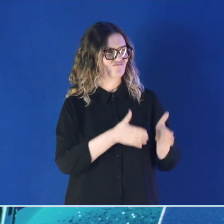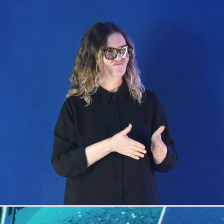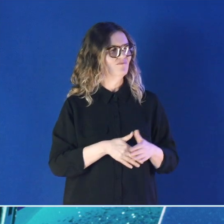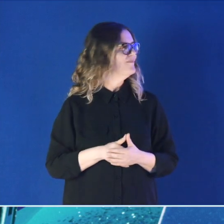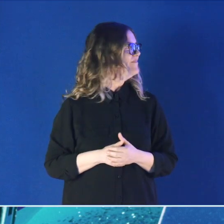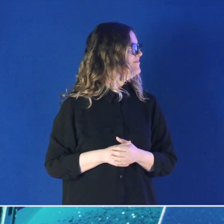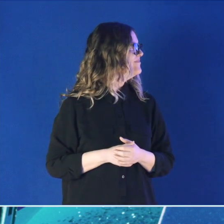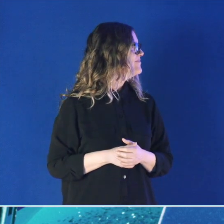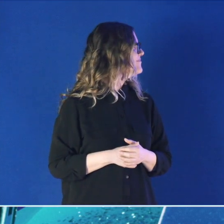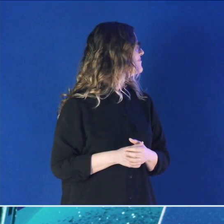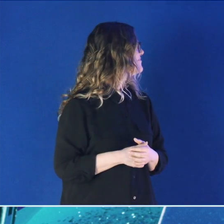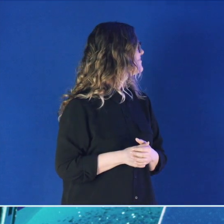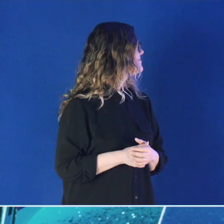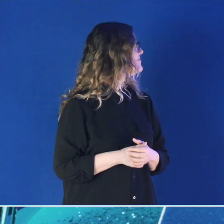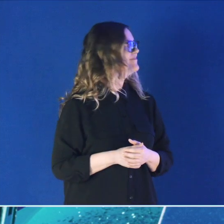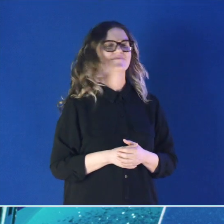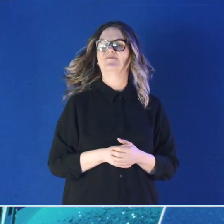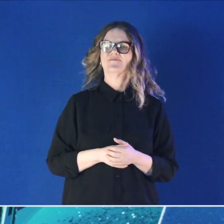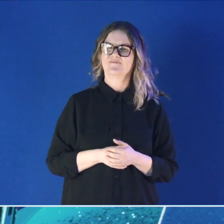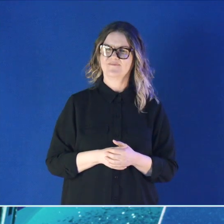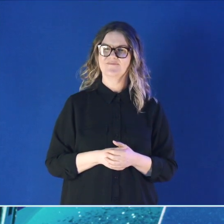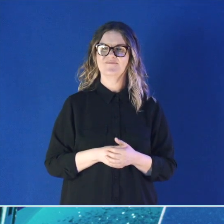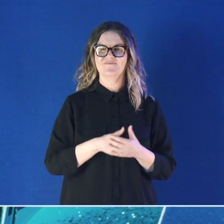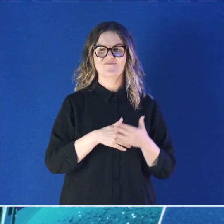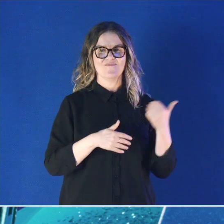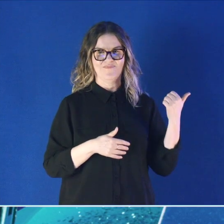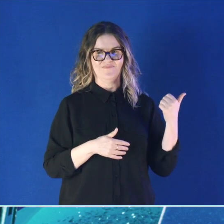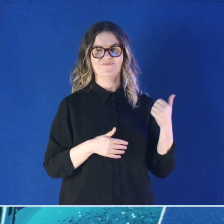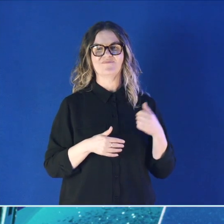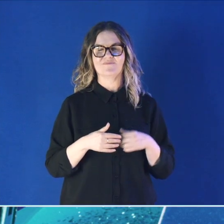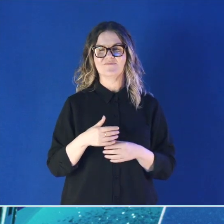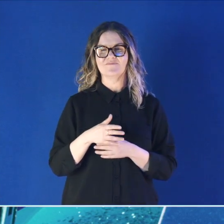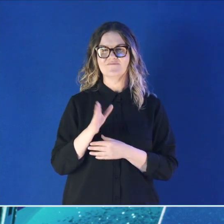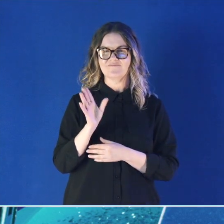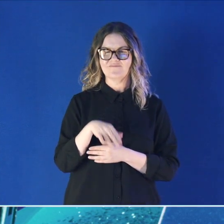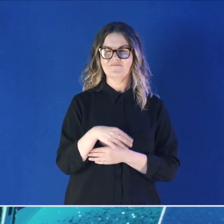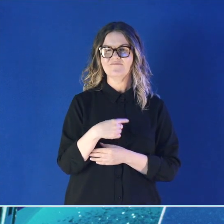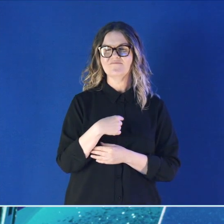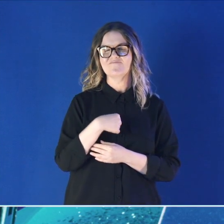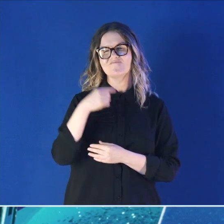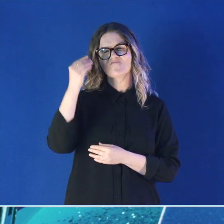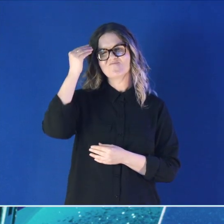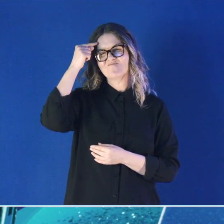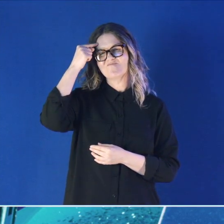I think I really lean on the word expectation. I think it's something that is so powerful